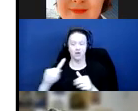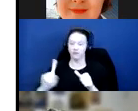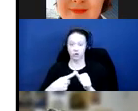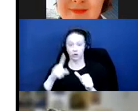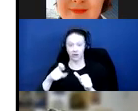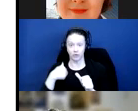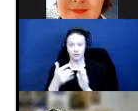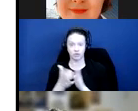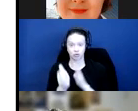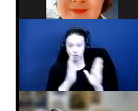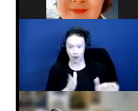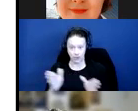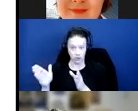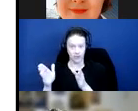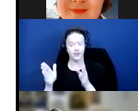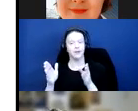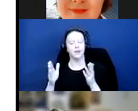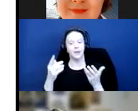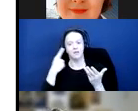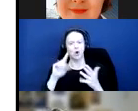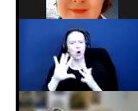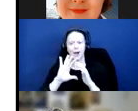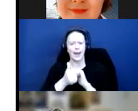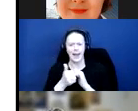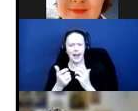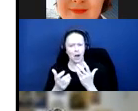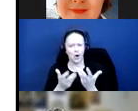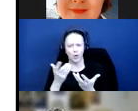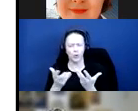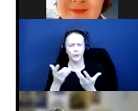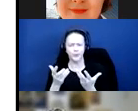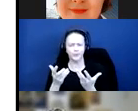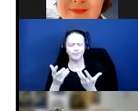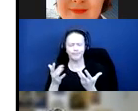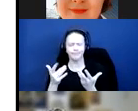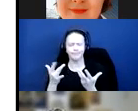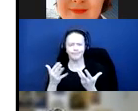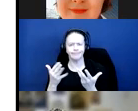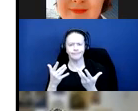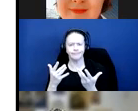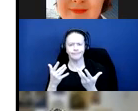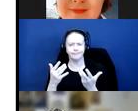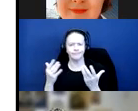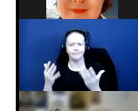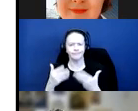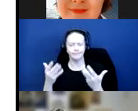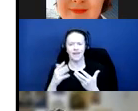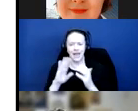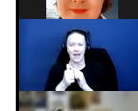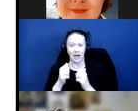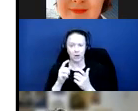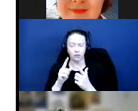for how to account for those costs